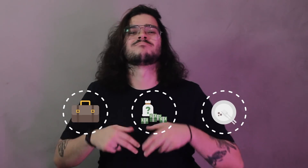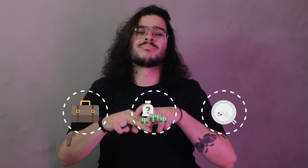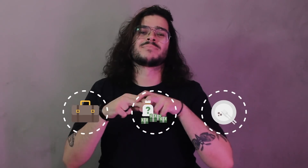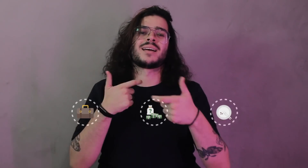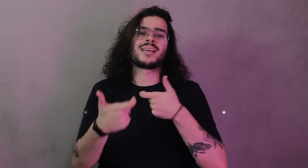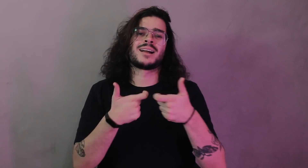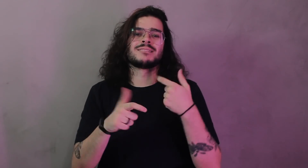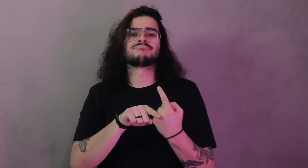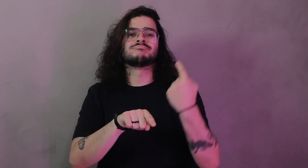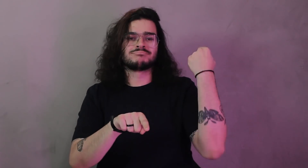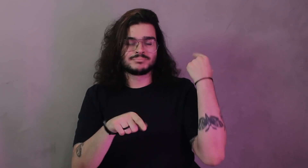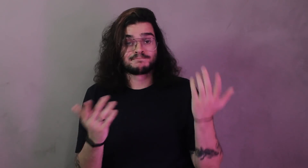because of the war.